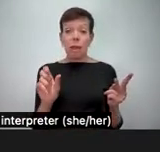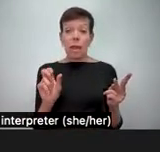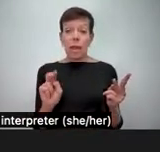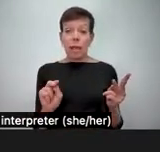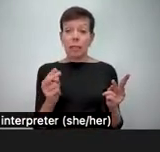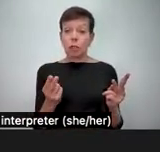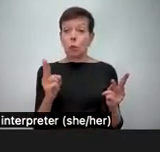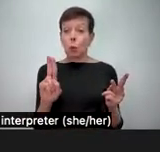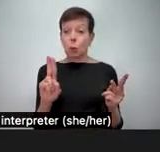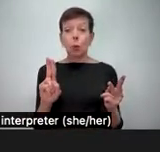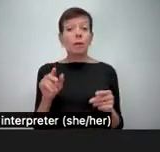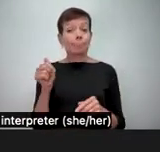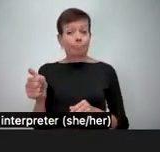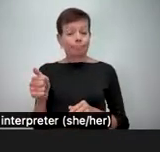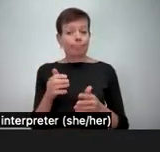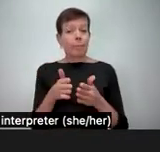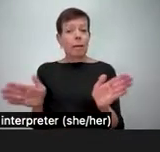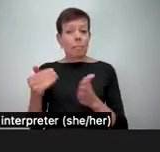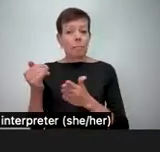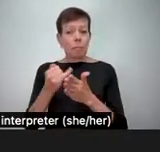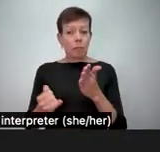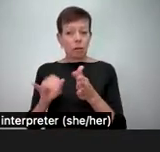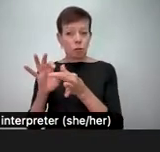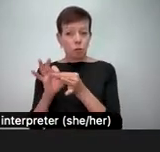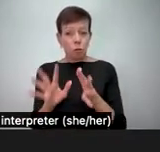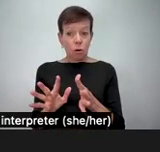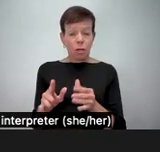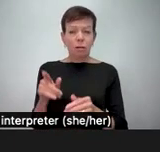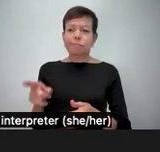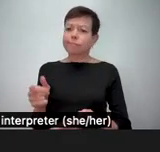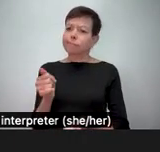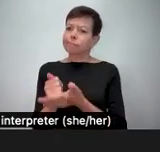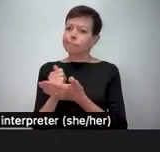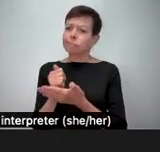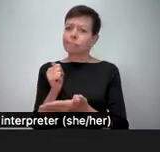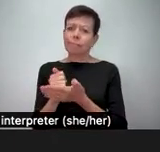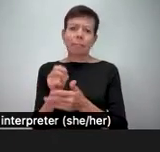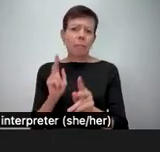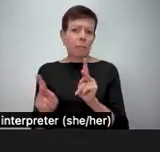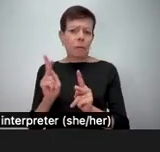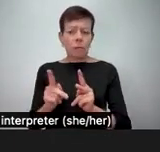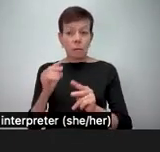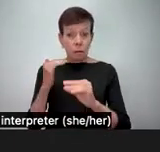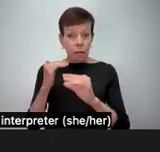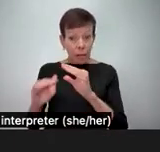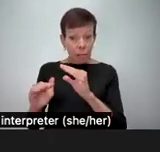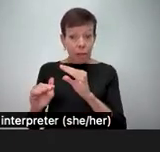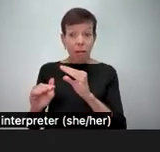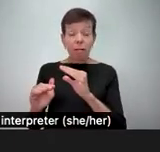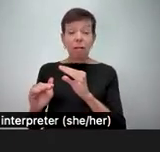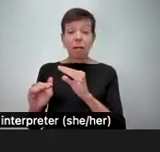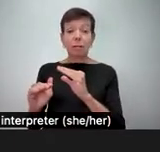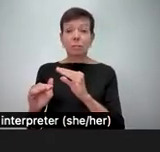super helpful, if you send her an email, she might be able to either answer it herself,